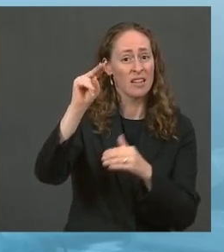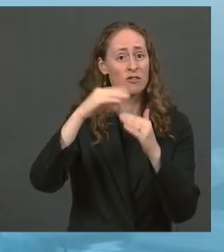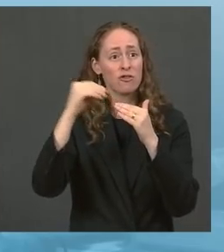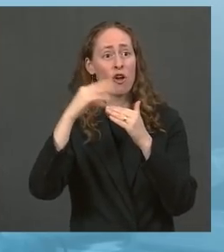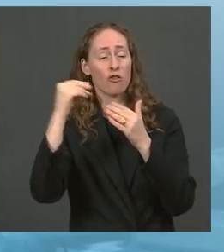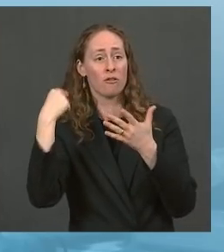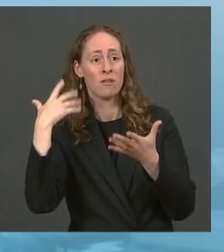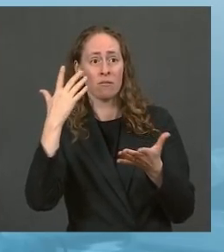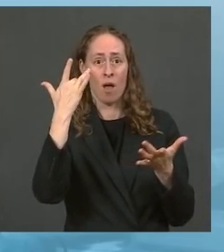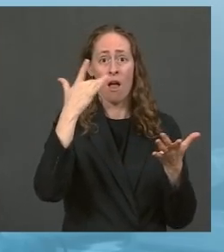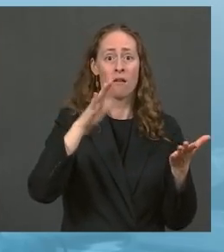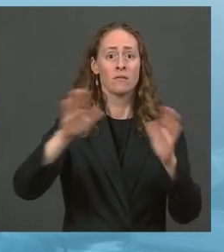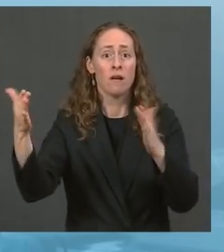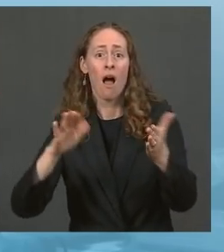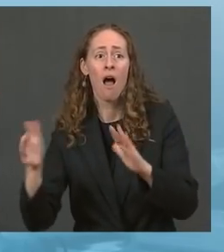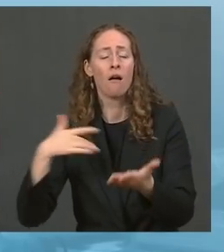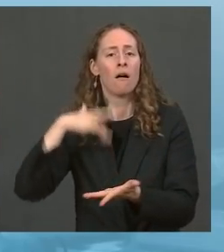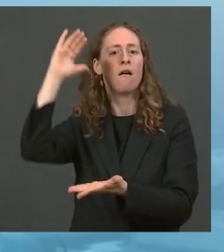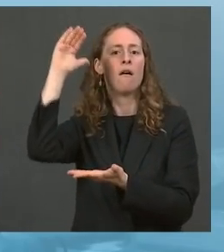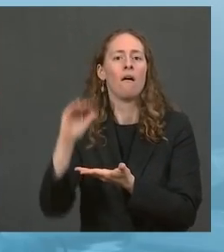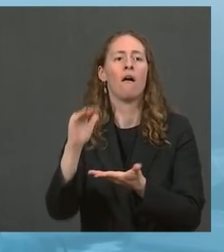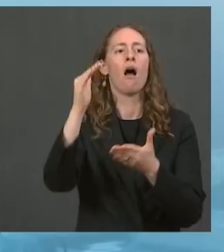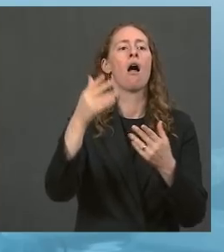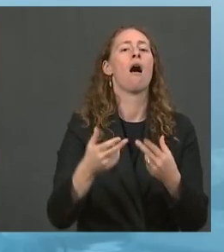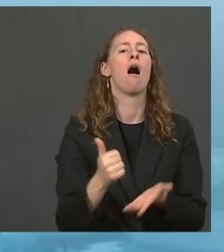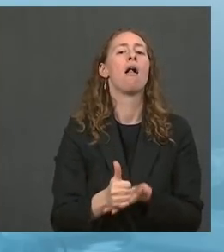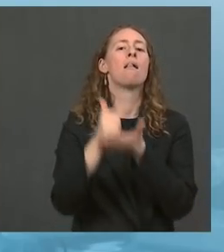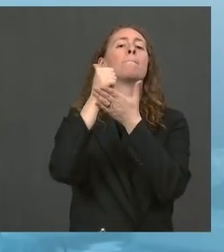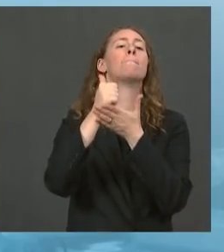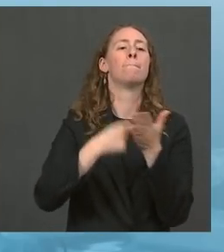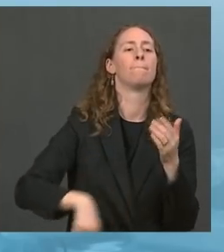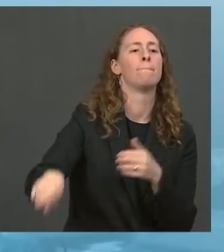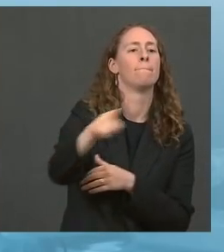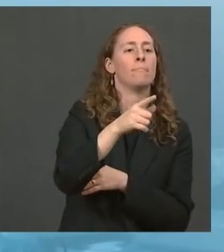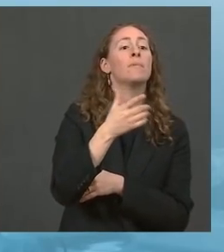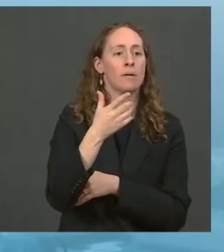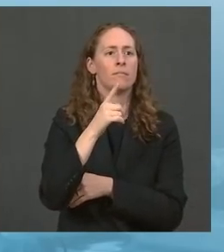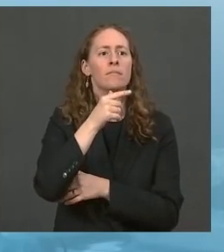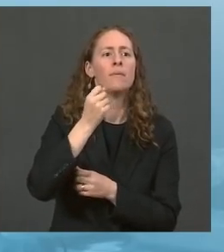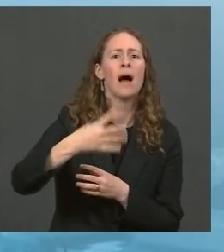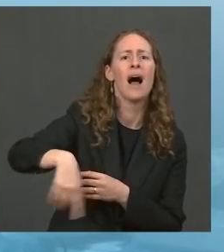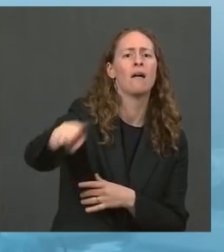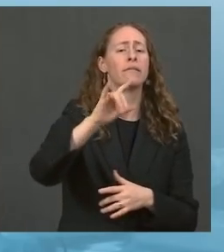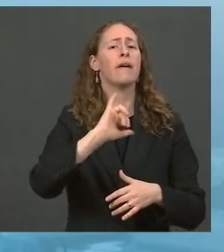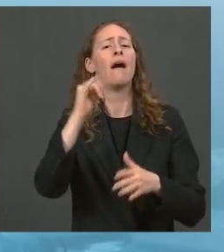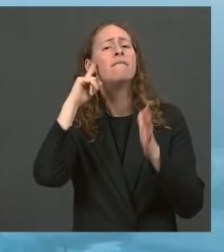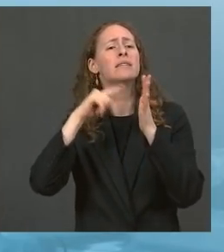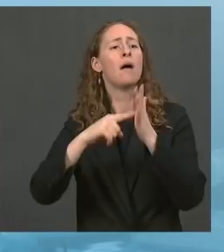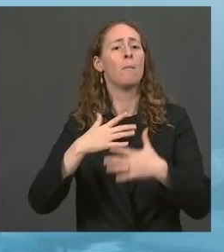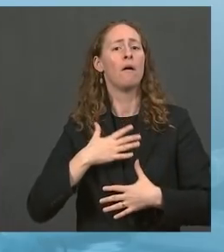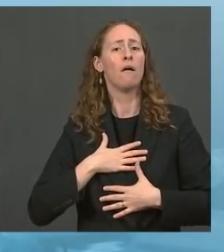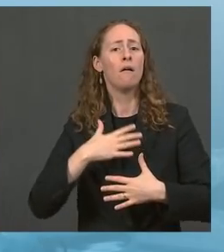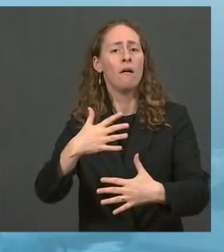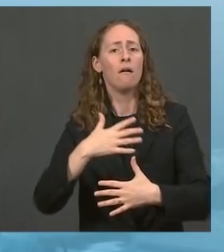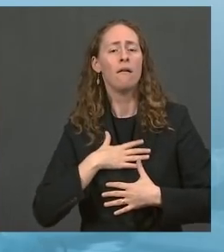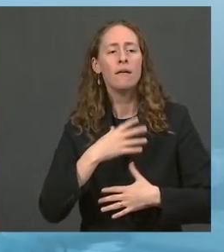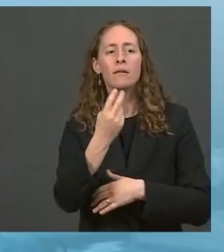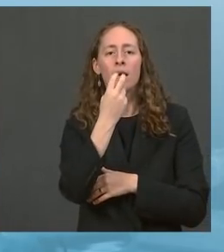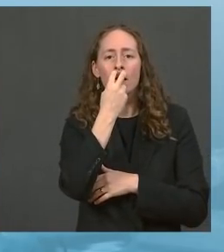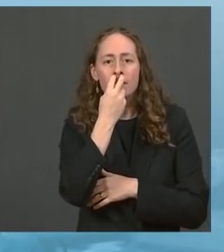and mitigate transmission through bulk oxygen support, expanded testing, and strengthening healthcare systems and more.